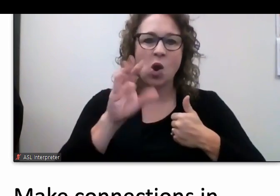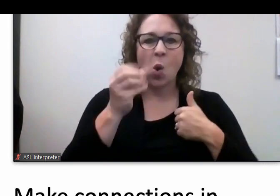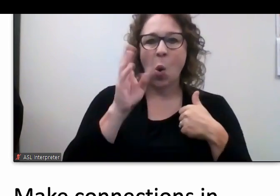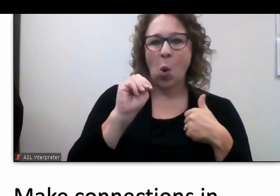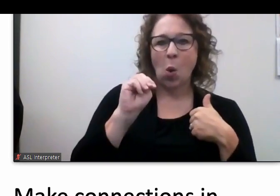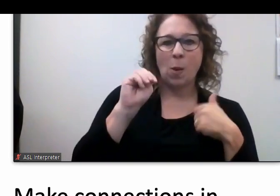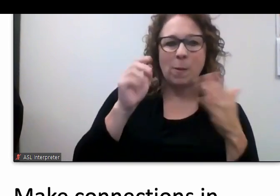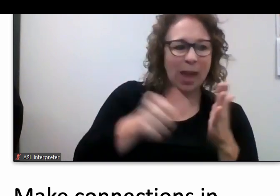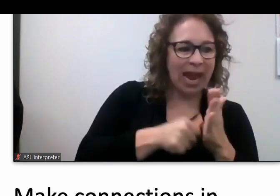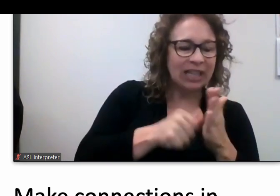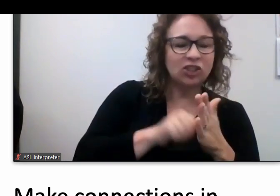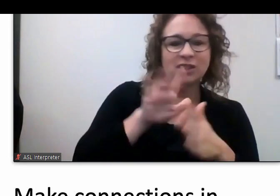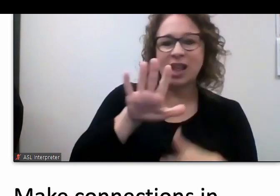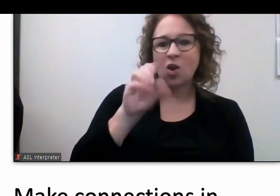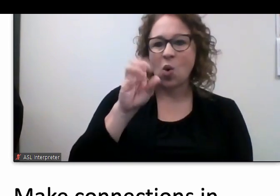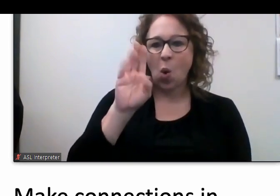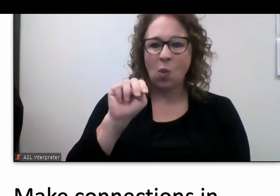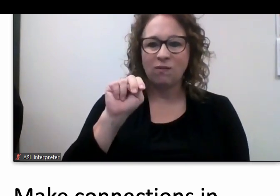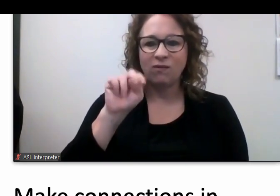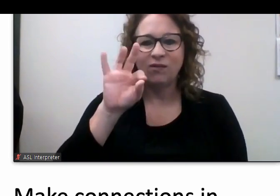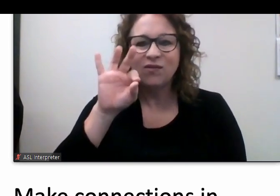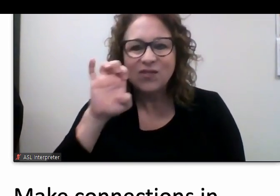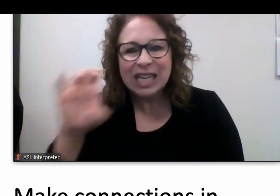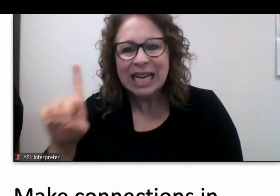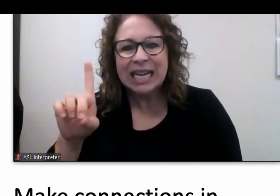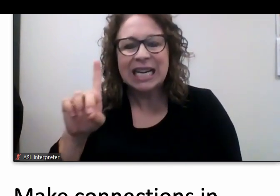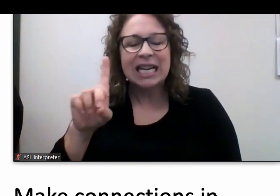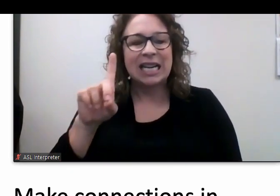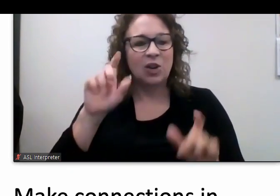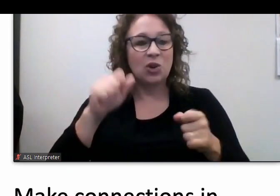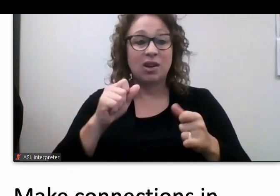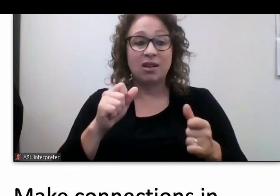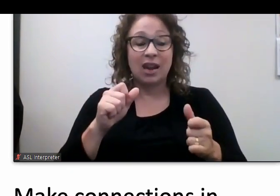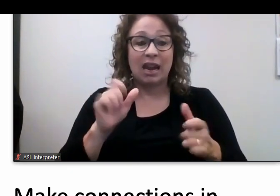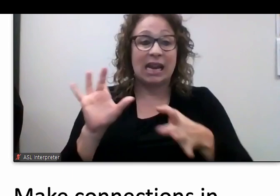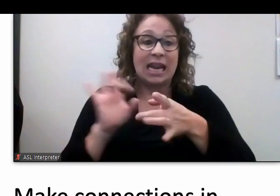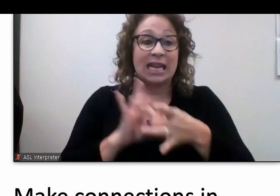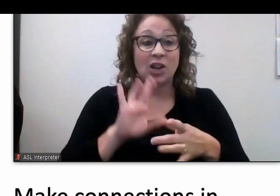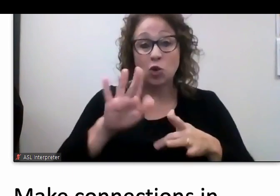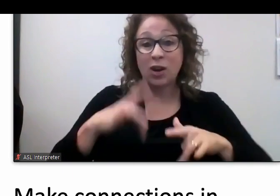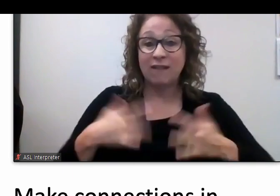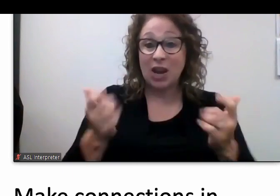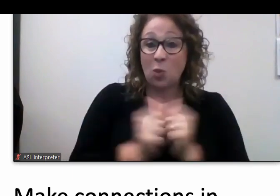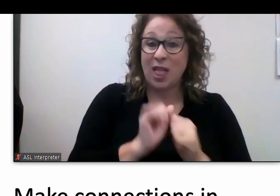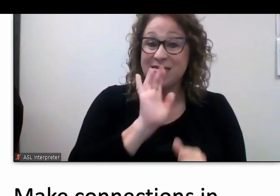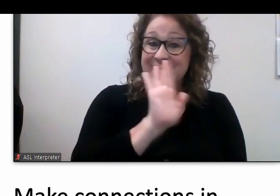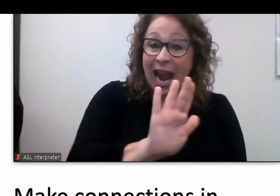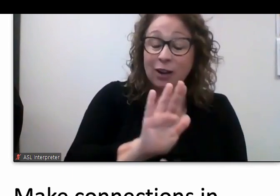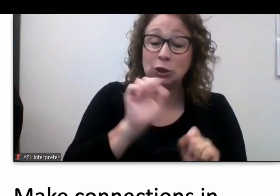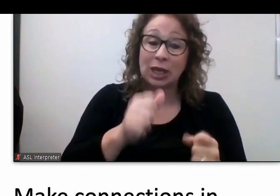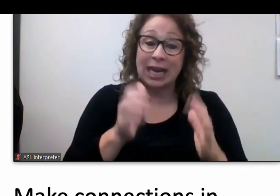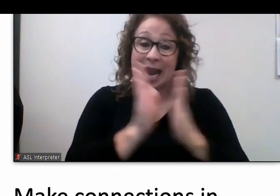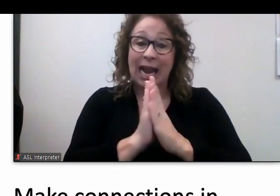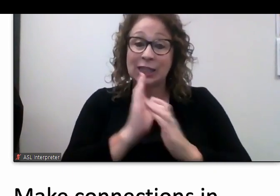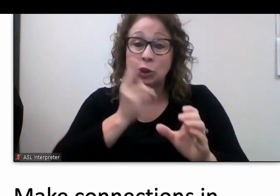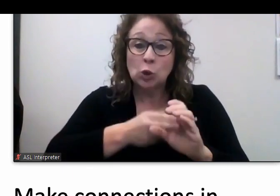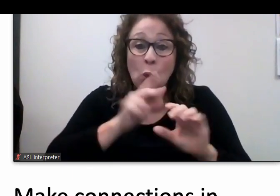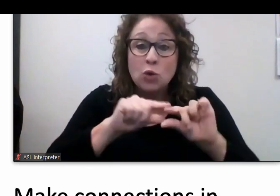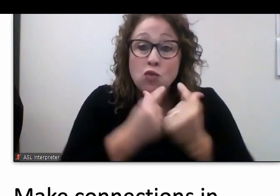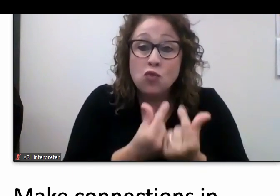You could connect your offering or event to theirs. You can ask to join groups where you want to learn more.